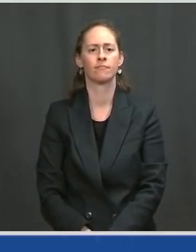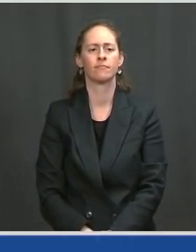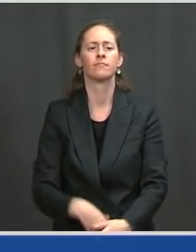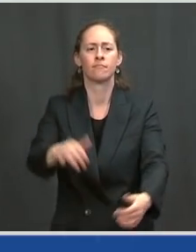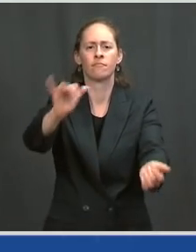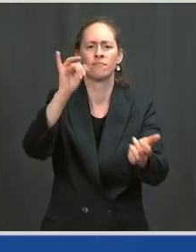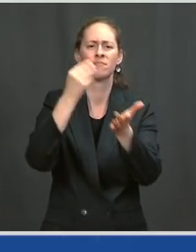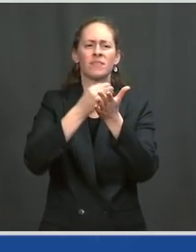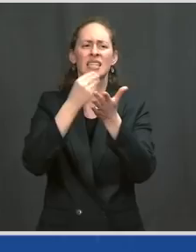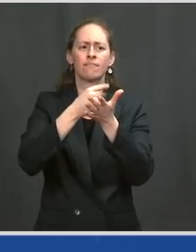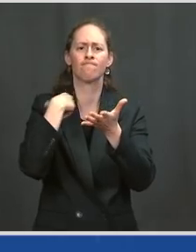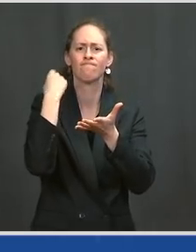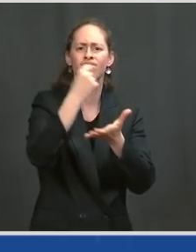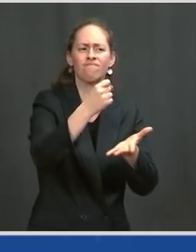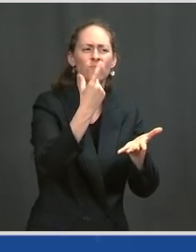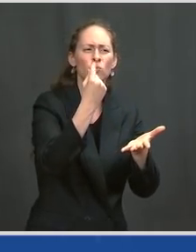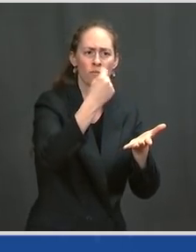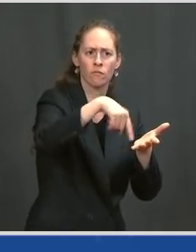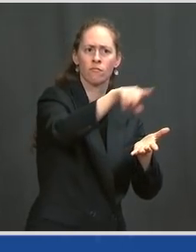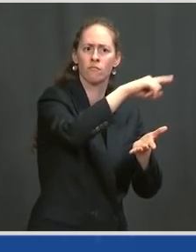Simply put, it's going to help working parents